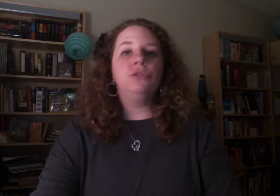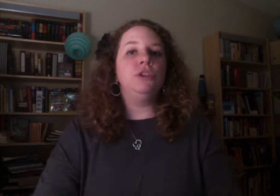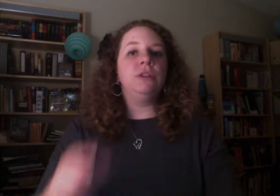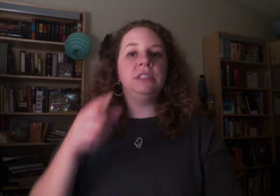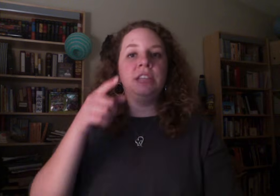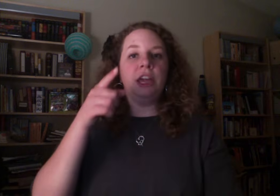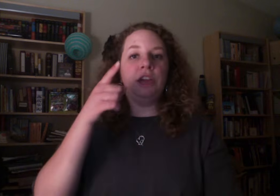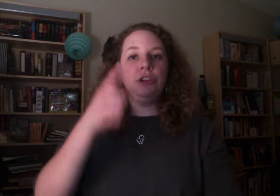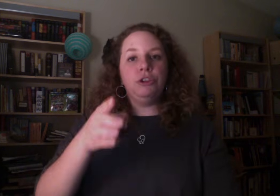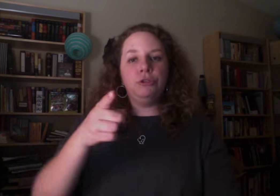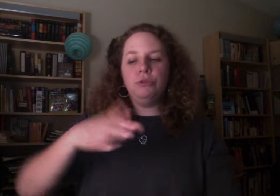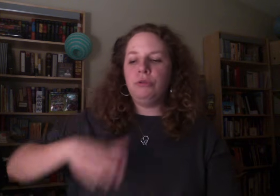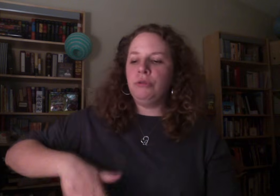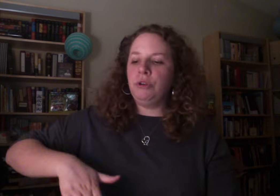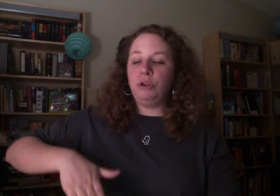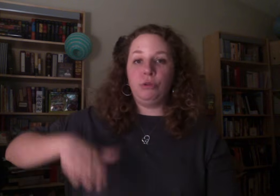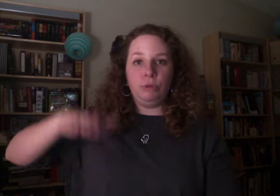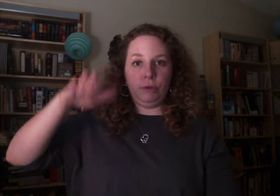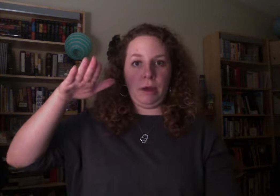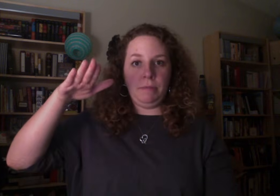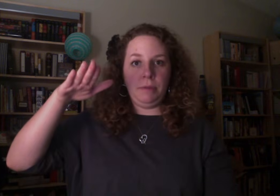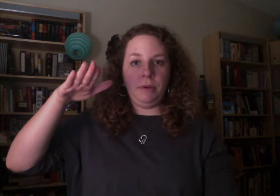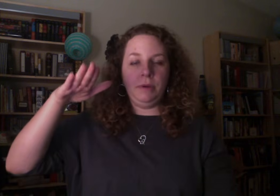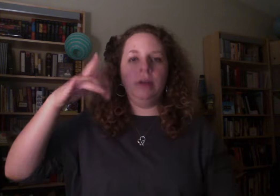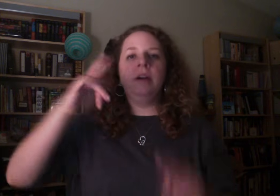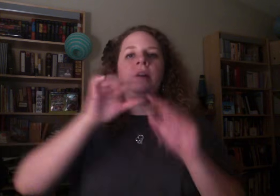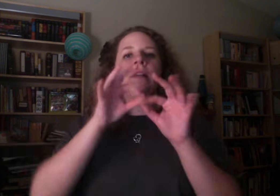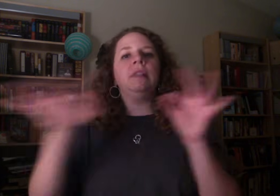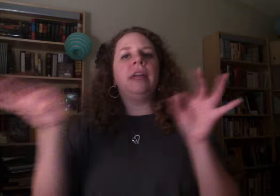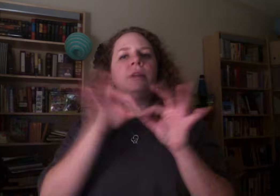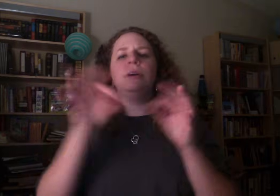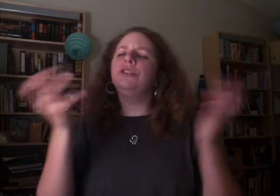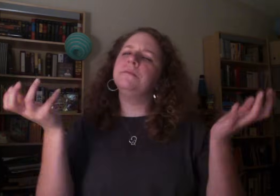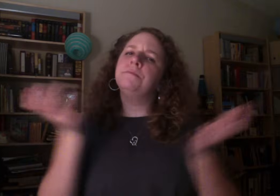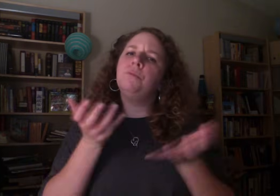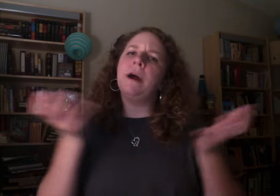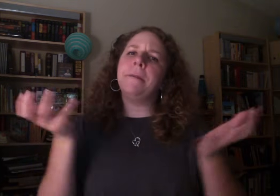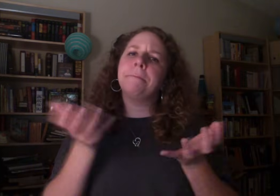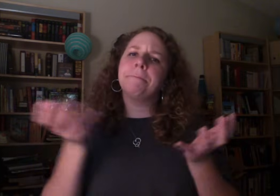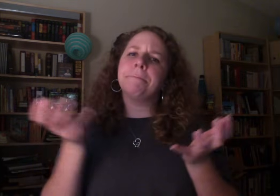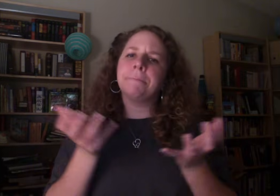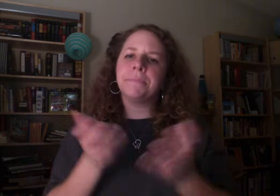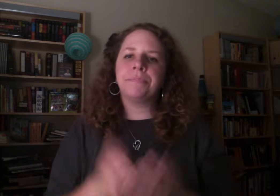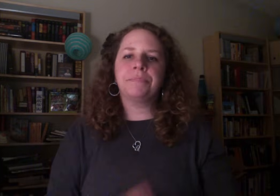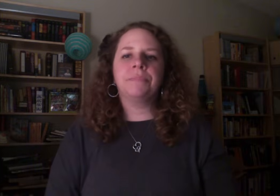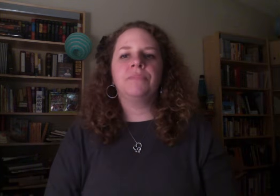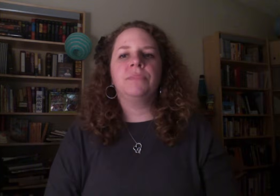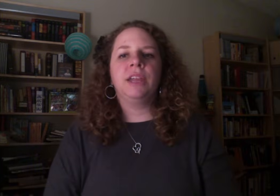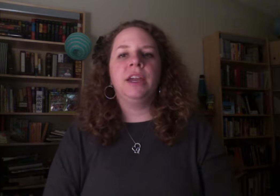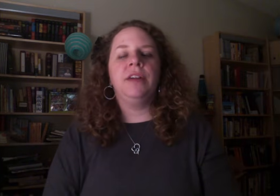So you can say YOU GREW-UP LANGUAGE WHAT?